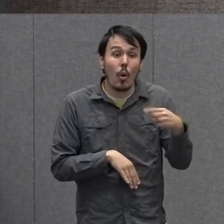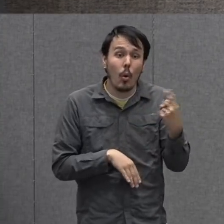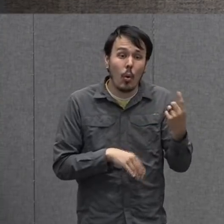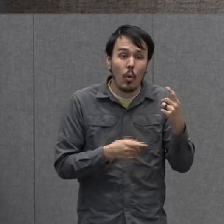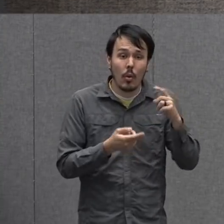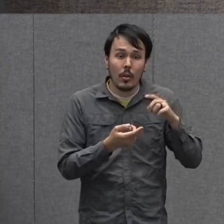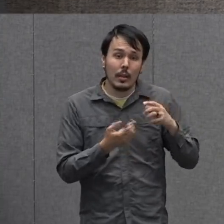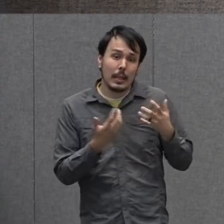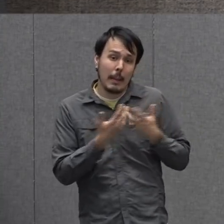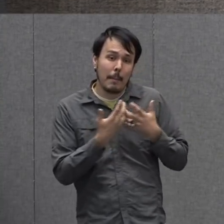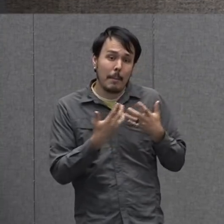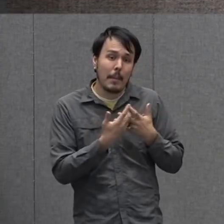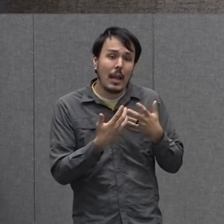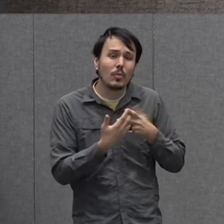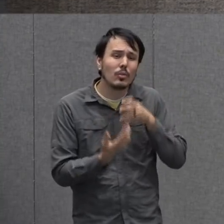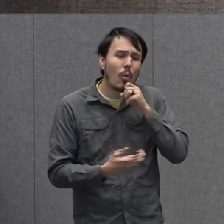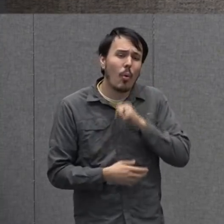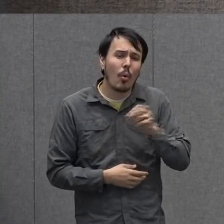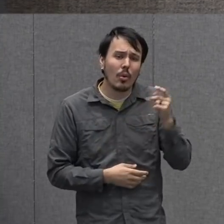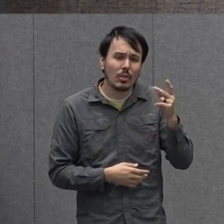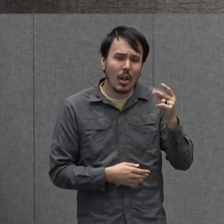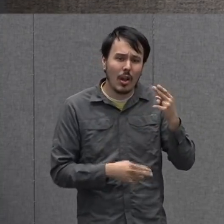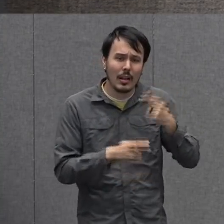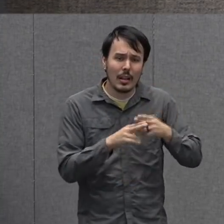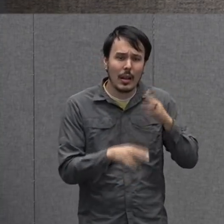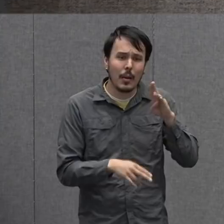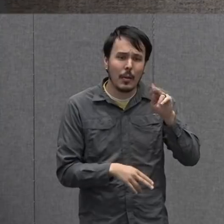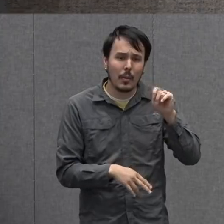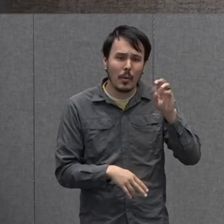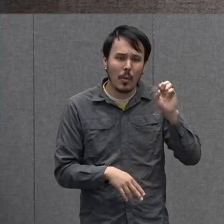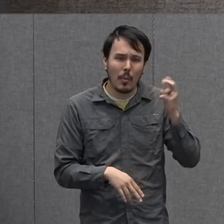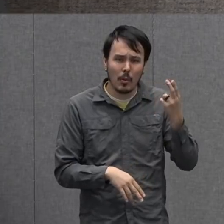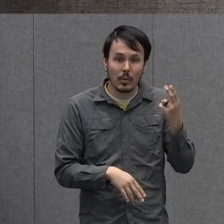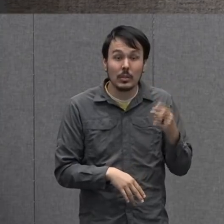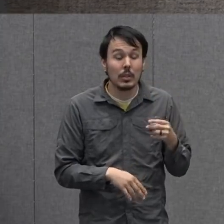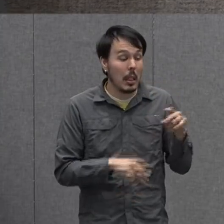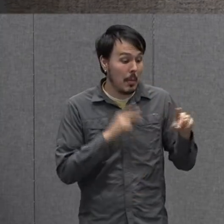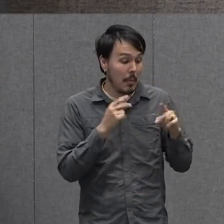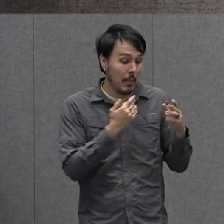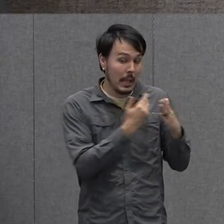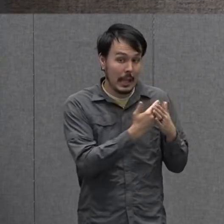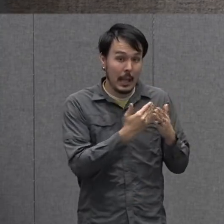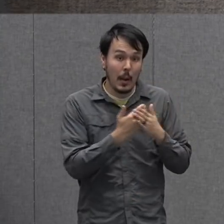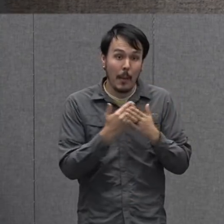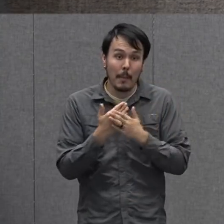People who lived nearby said Lily was nearly 90. But they were only guessing.